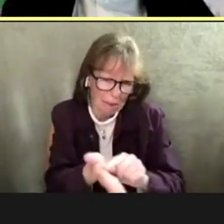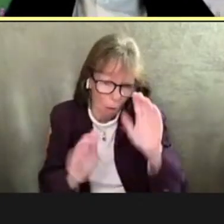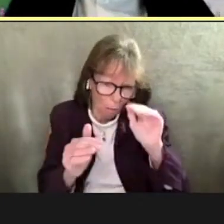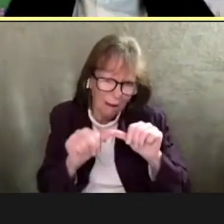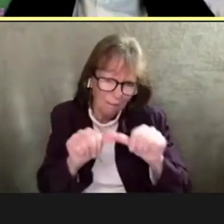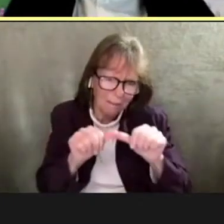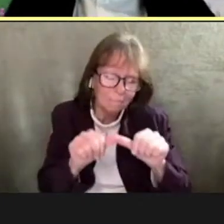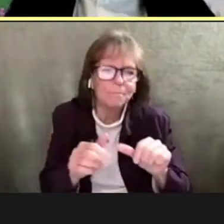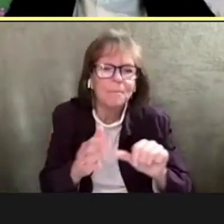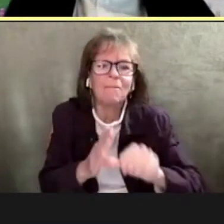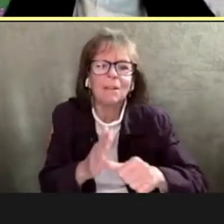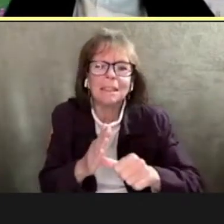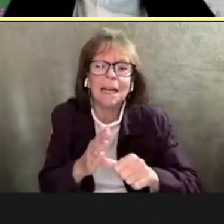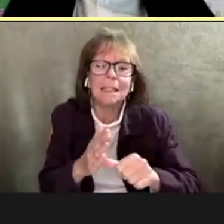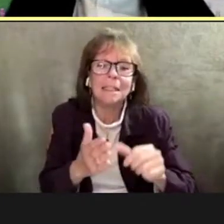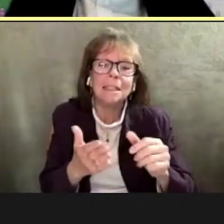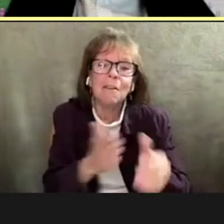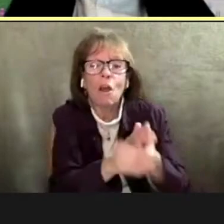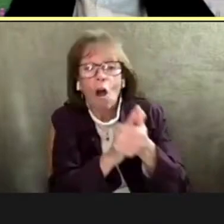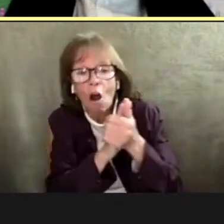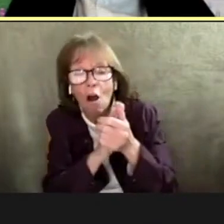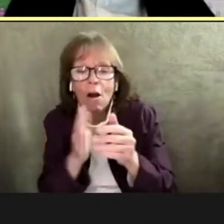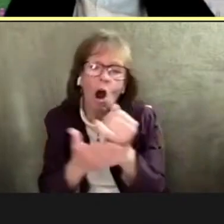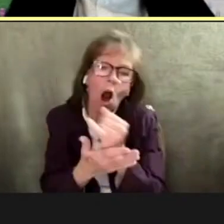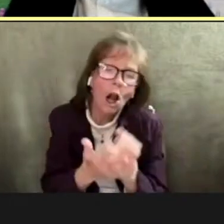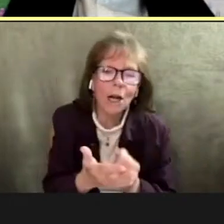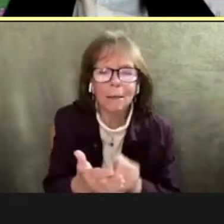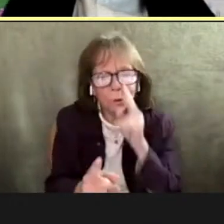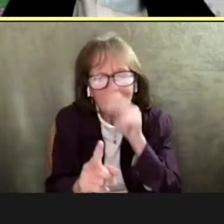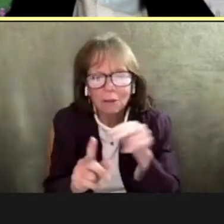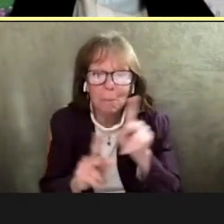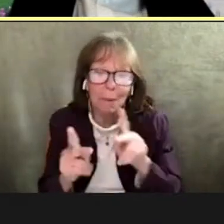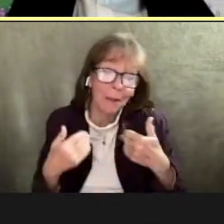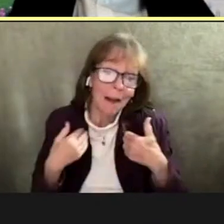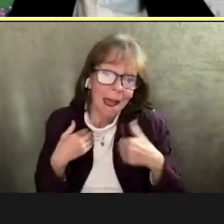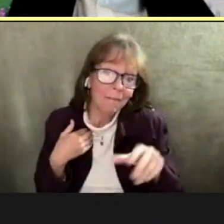writing, and perspectives of people with disabilities and other identities